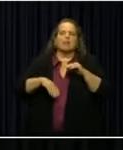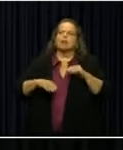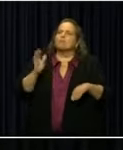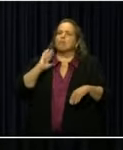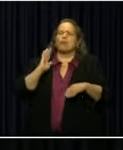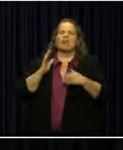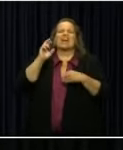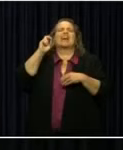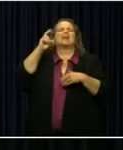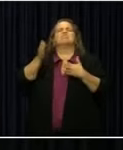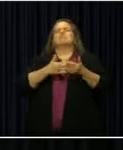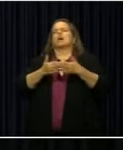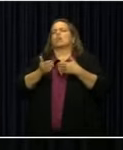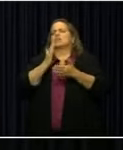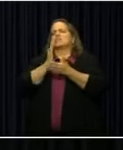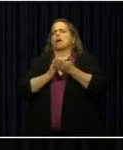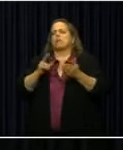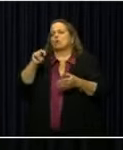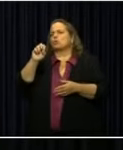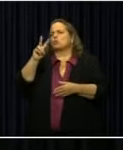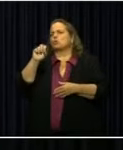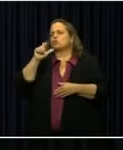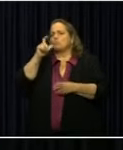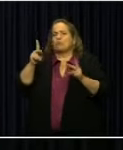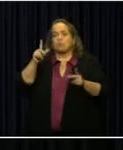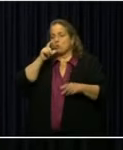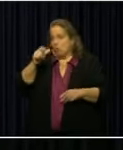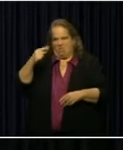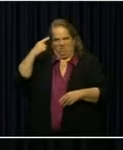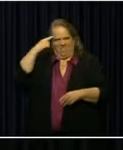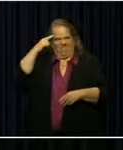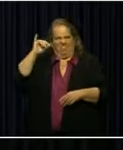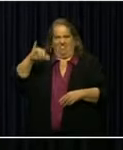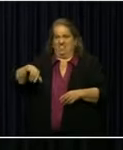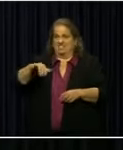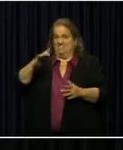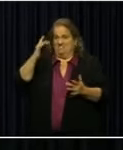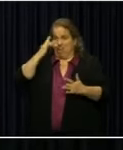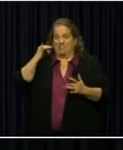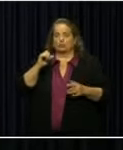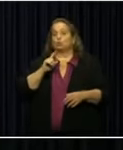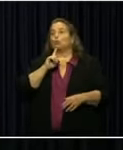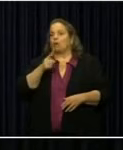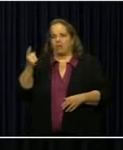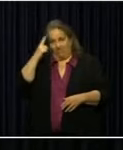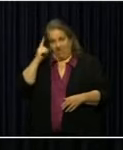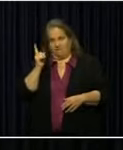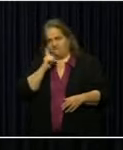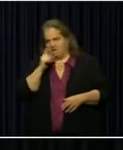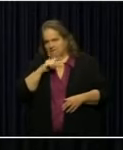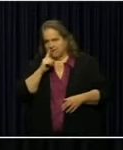BECAUSE KENTUCKIANS HAVE DONE THEIR PART, HAVE UNDERSTOOD THE GUIDANCE, AND THEN OUR HEALTH